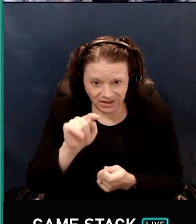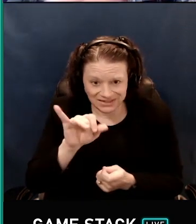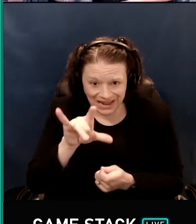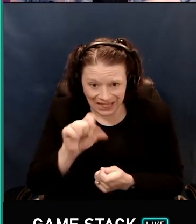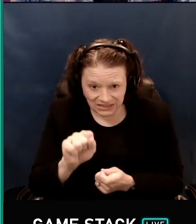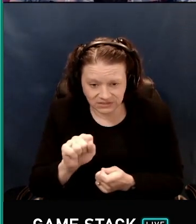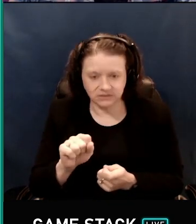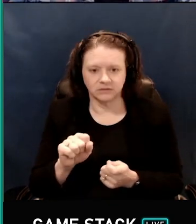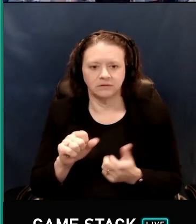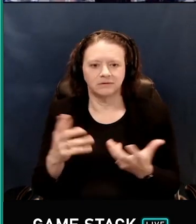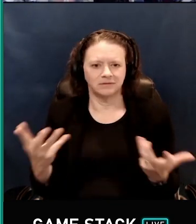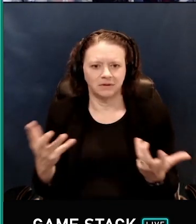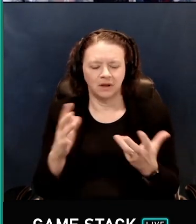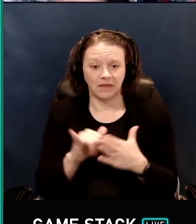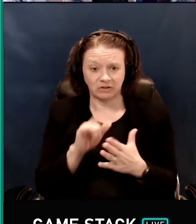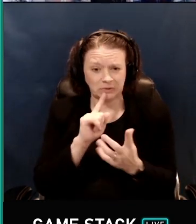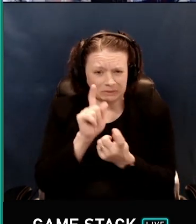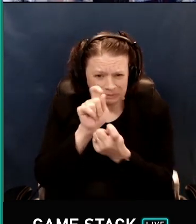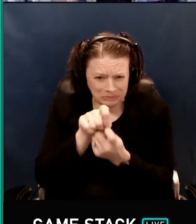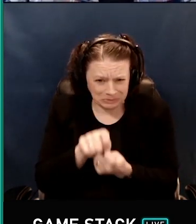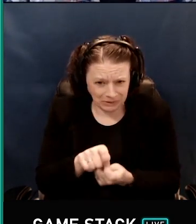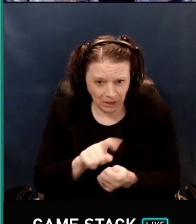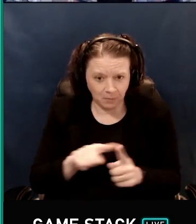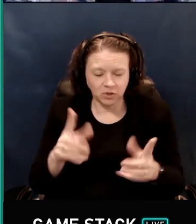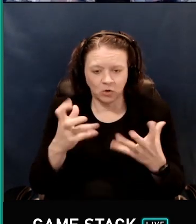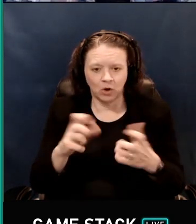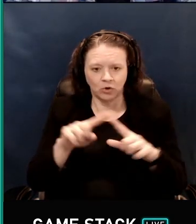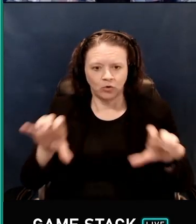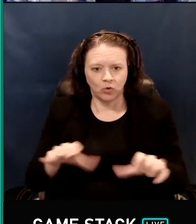That's highly granular, but you want to deal with a lot of things in parallel to be efficient.